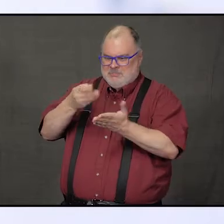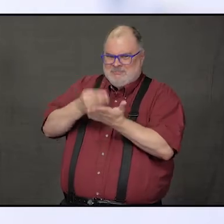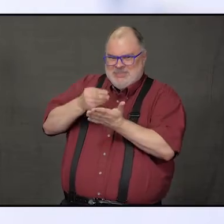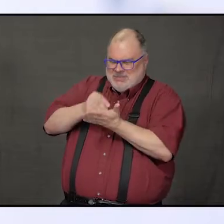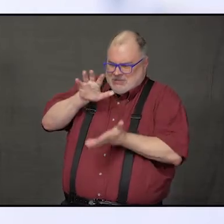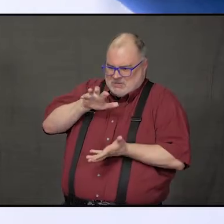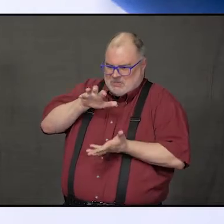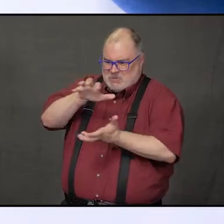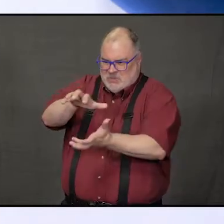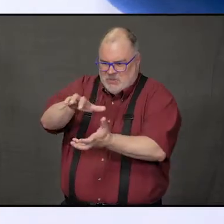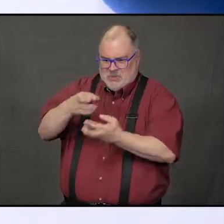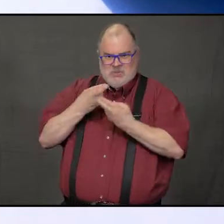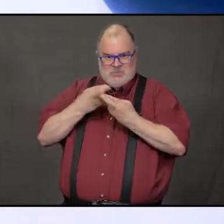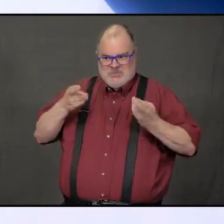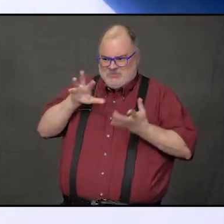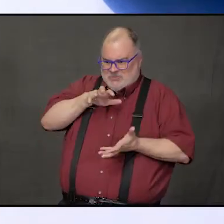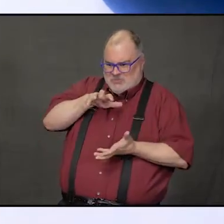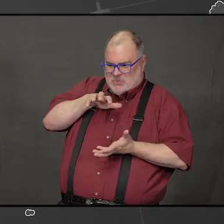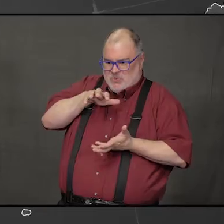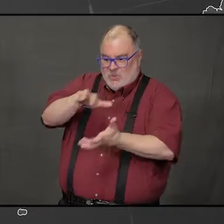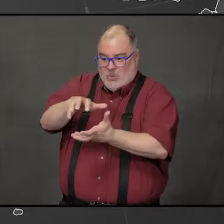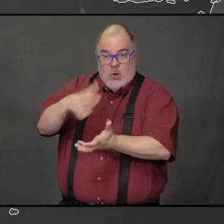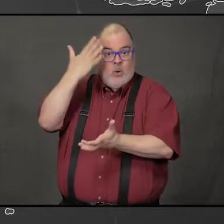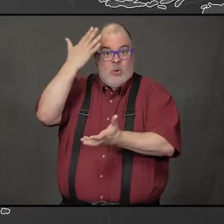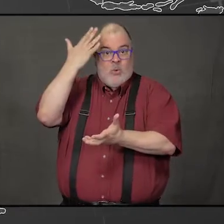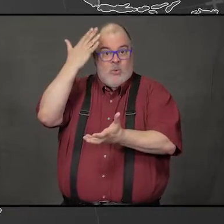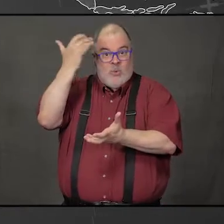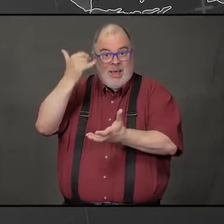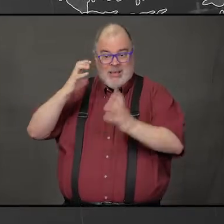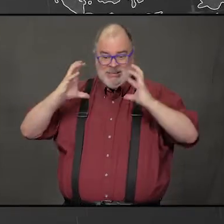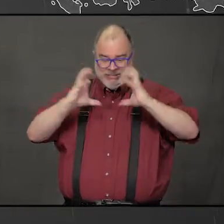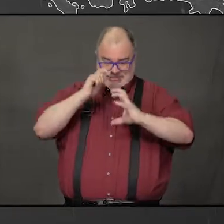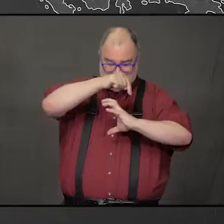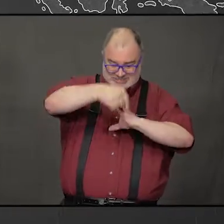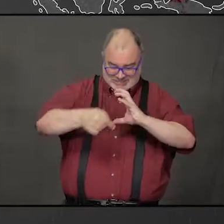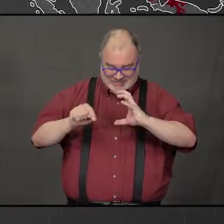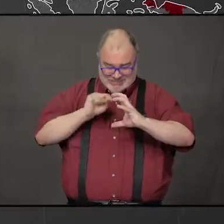the problem of combating COVID-19 because everyone in the world was at risk!